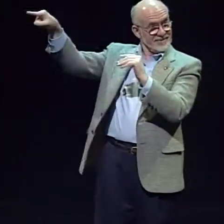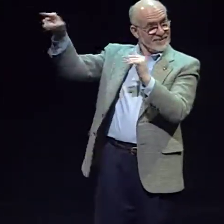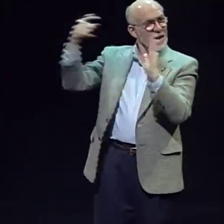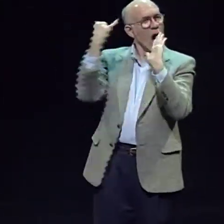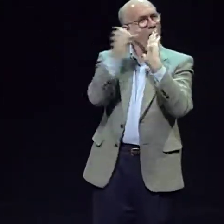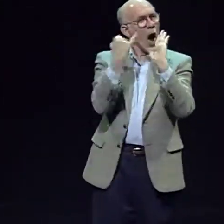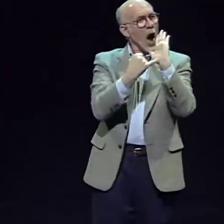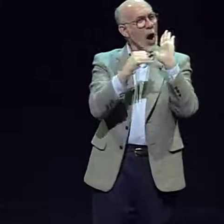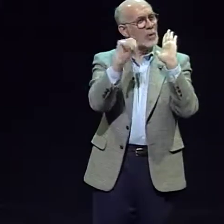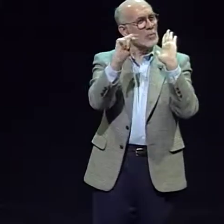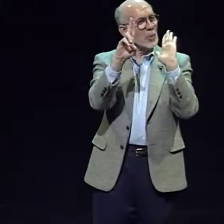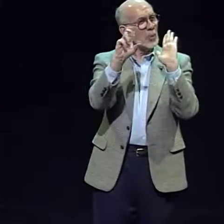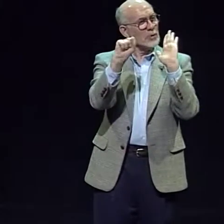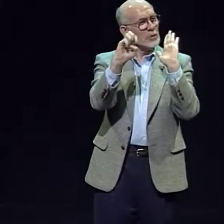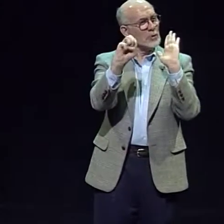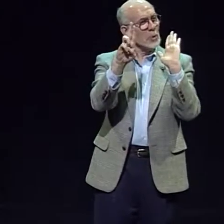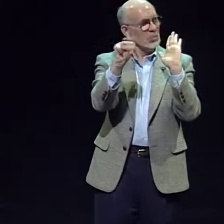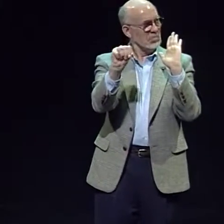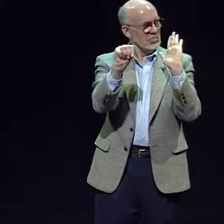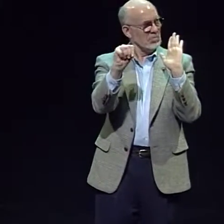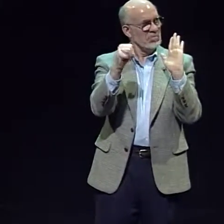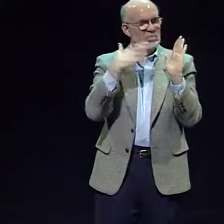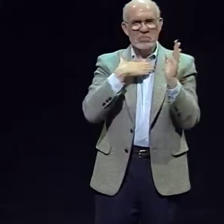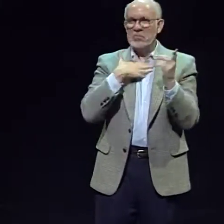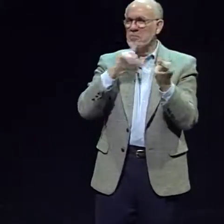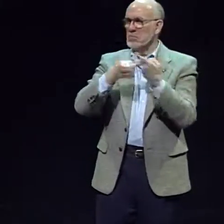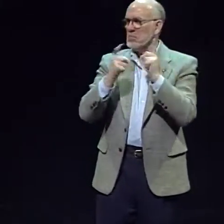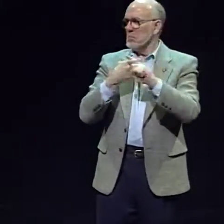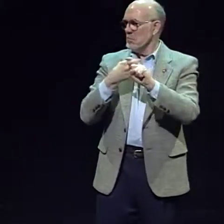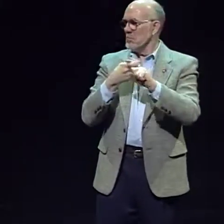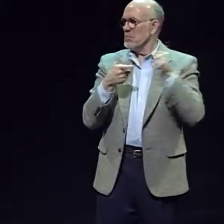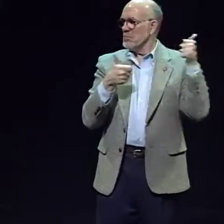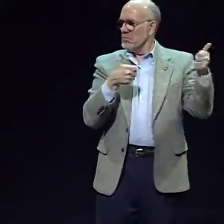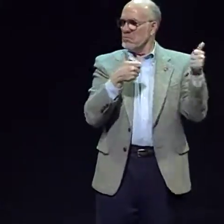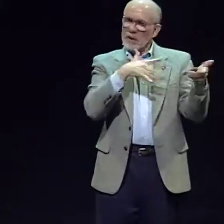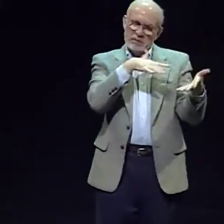A CITY NOT TOO FAR AWAY. I WENT TO AN ART MUSEUM WITH A FRIEND OF MINE.